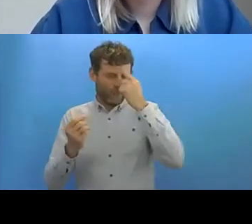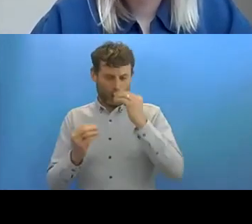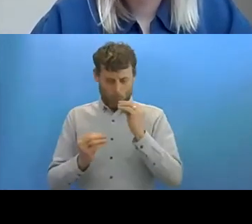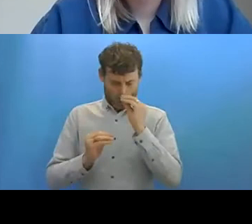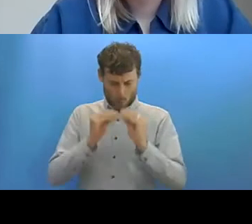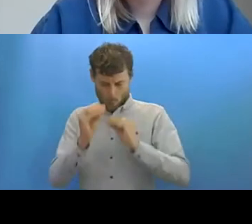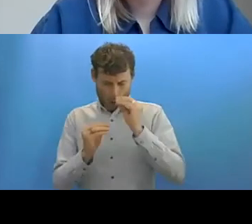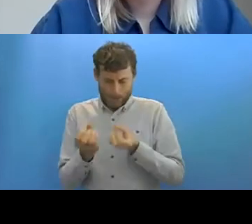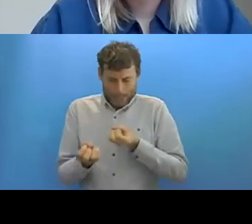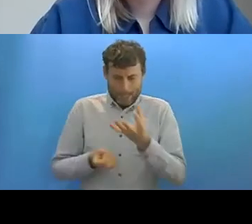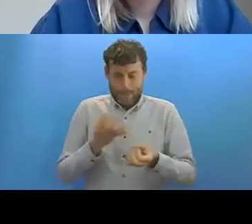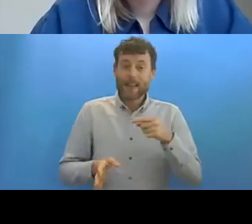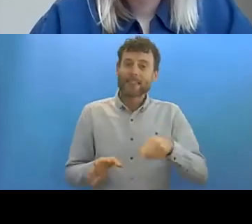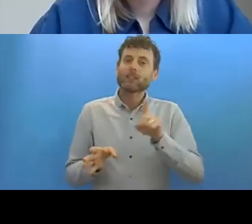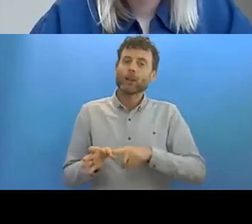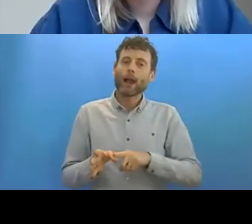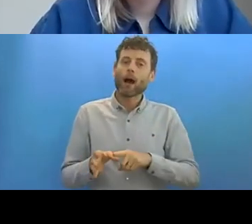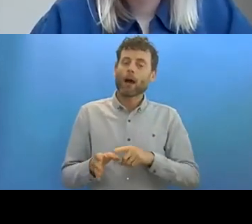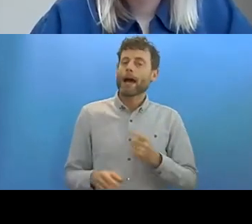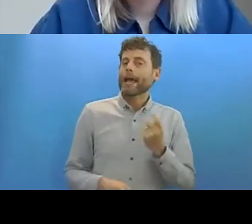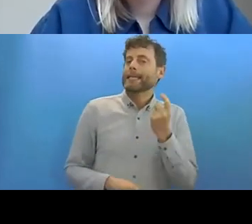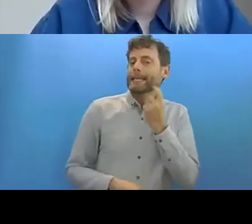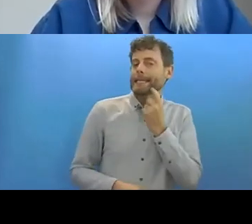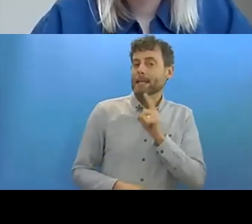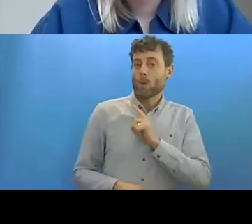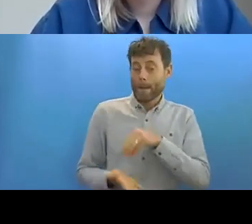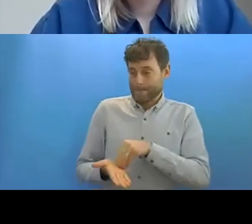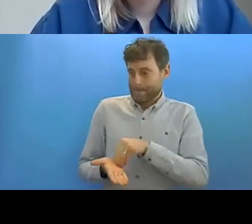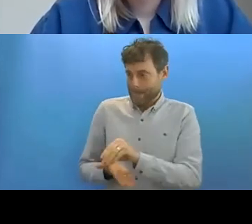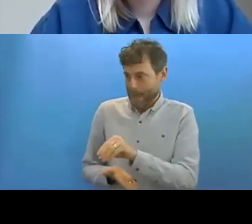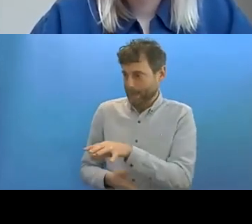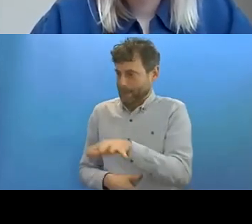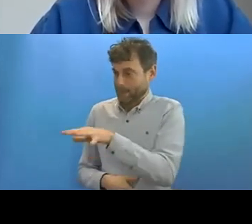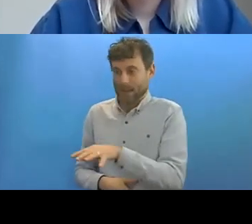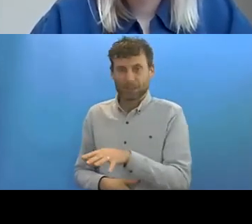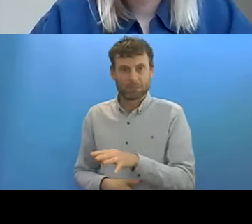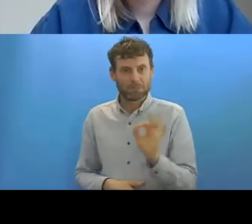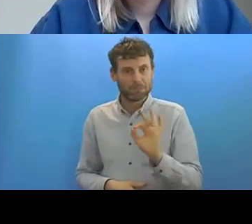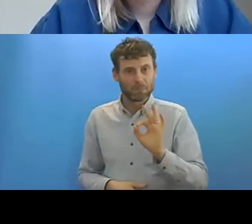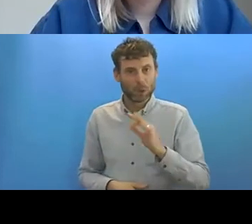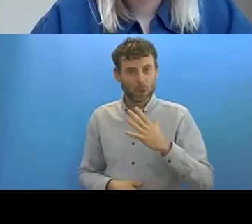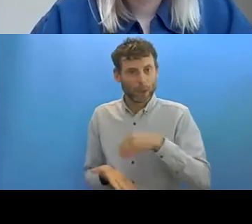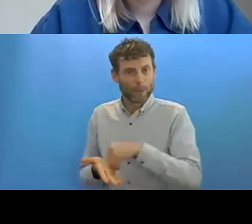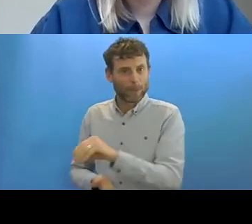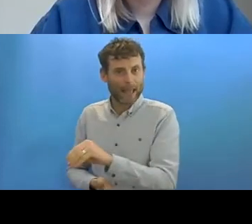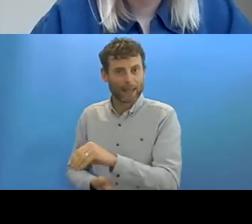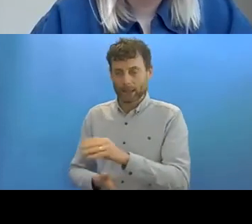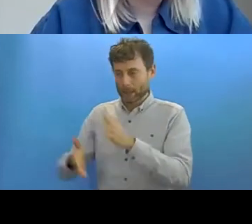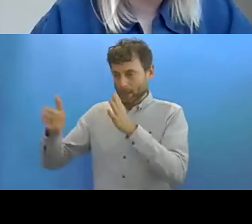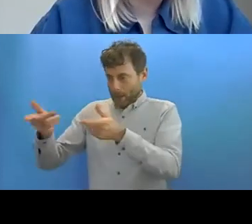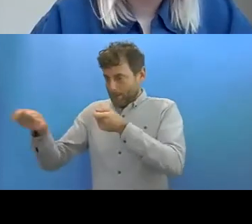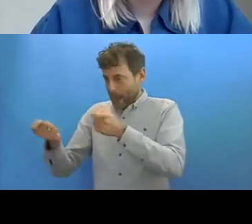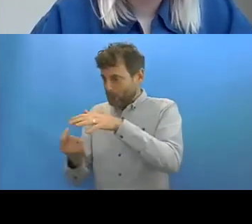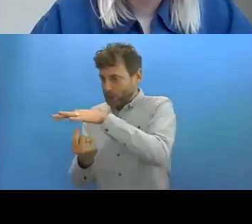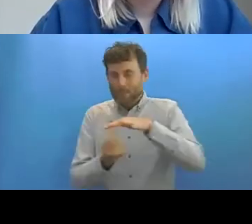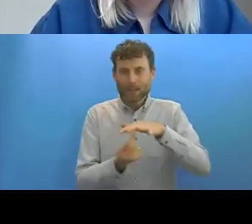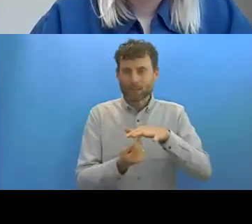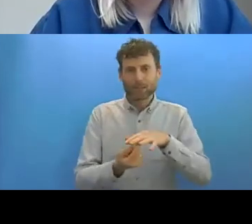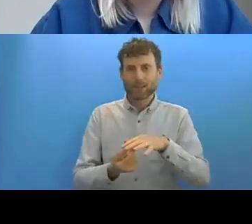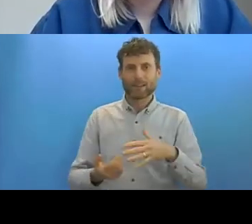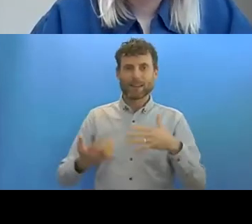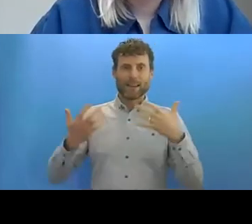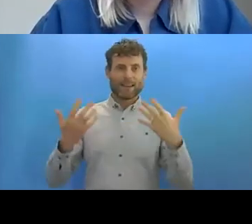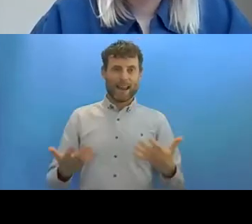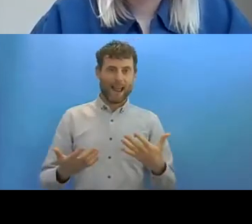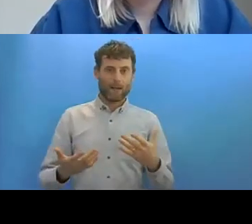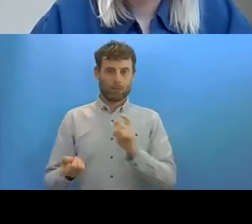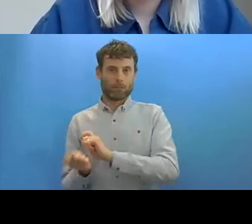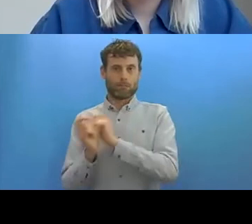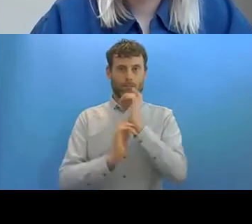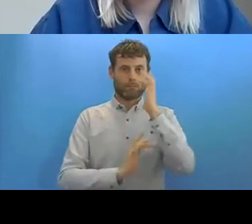next round, we don't commission the work, but we pay for the festival to happen which is a limitation but this year it has been easier because we don't have physical spaces that we